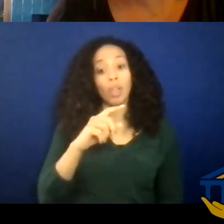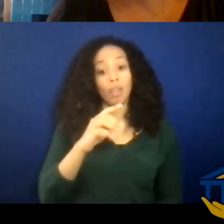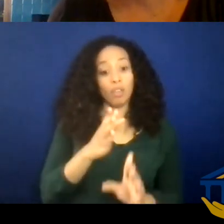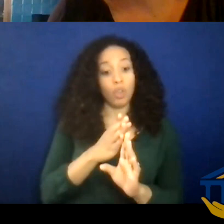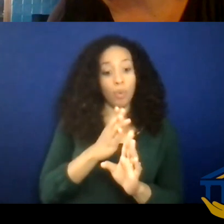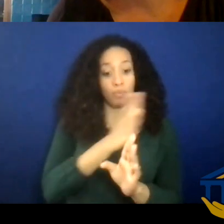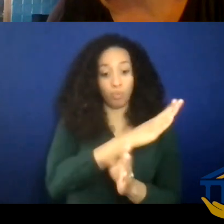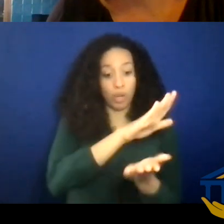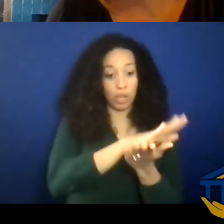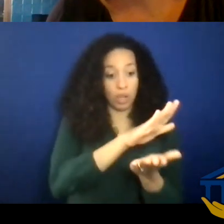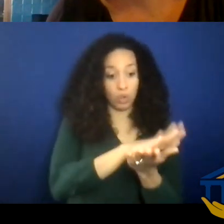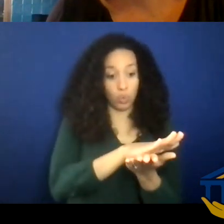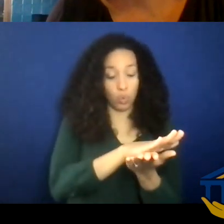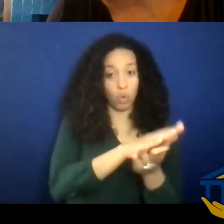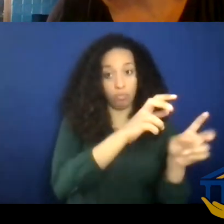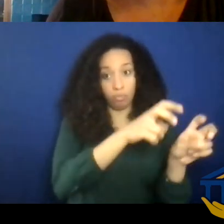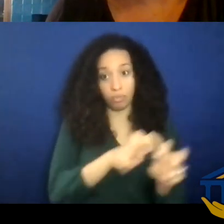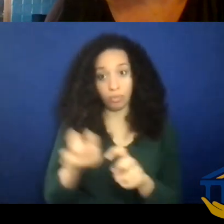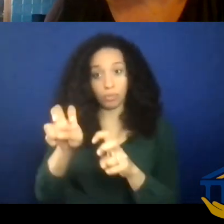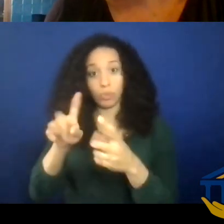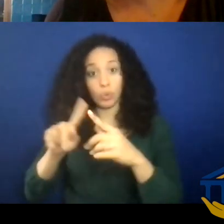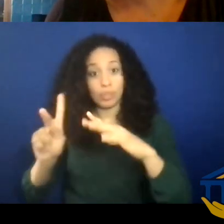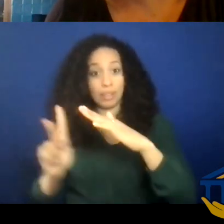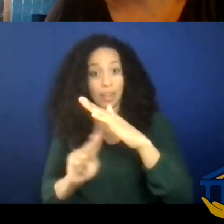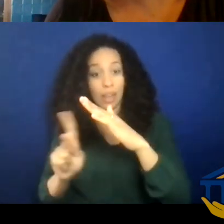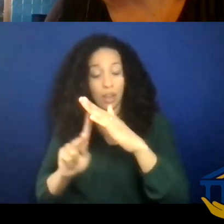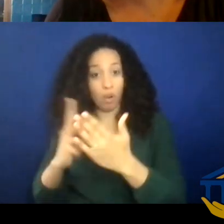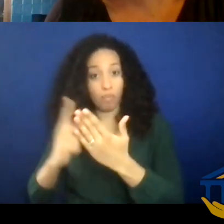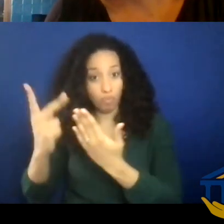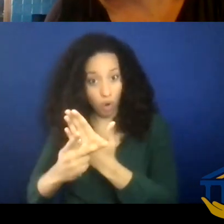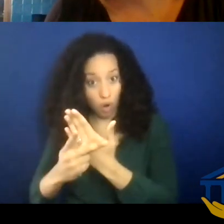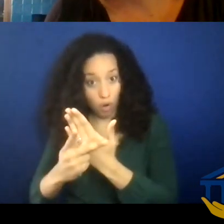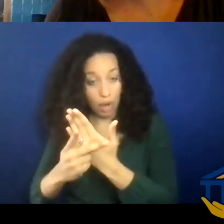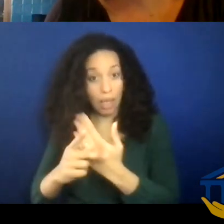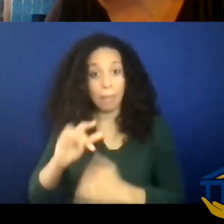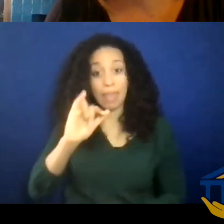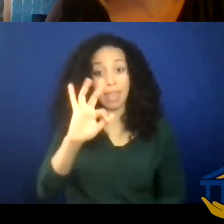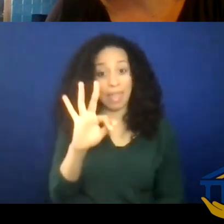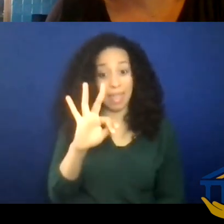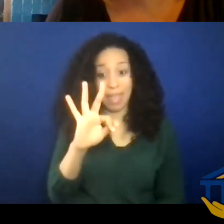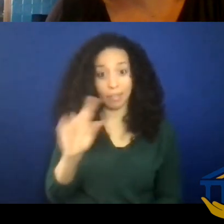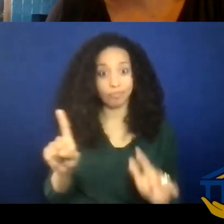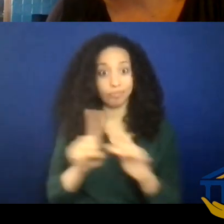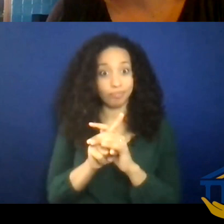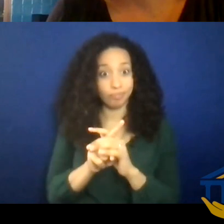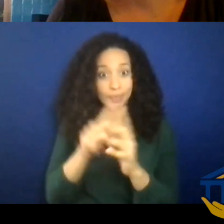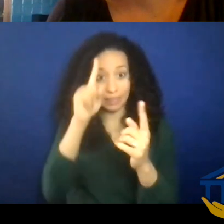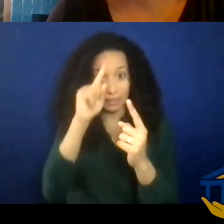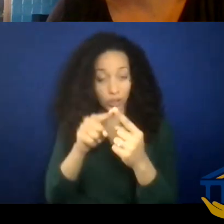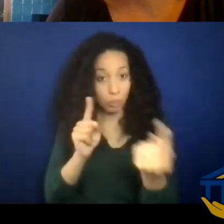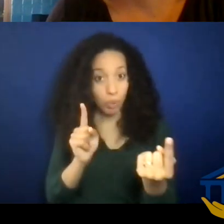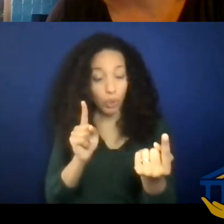into a Kindergarten program, if there is a dispute that comes up about what the child will receive in